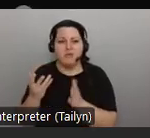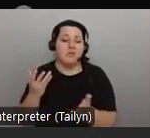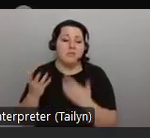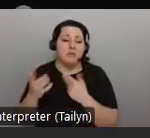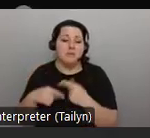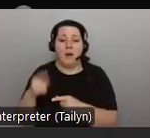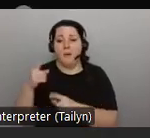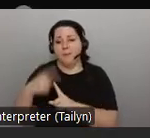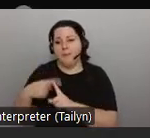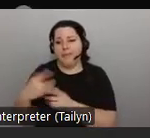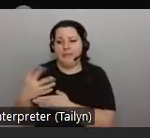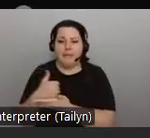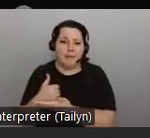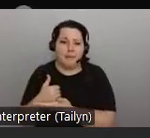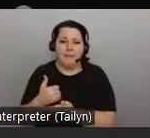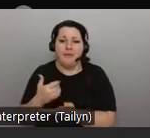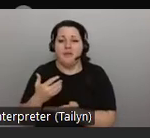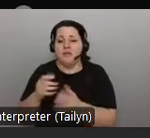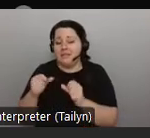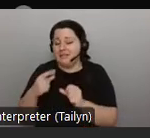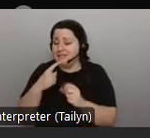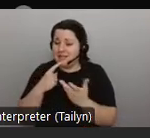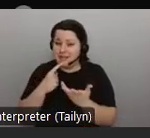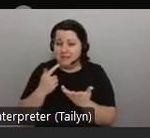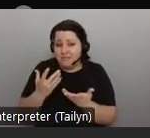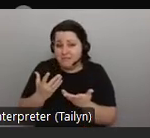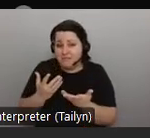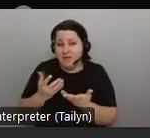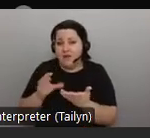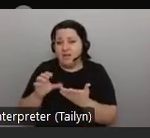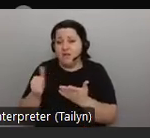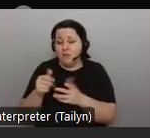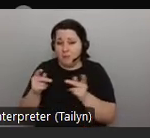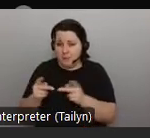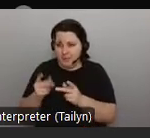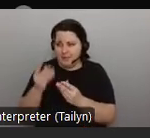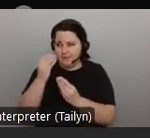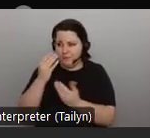explains. She could say maybe this is about monthly income.